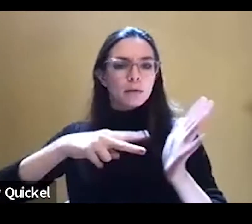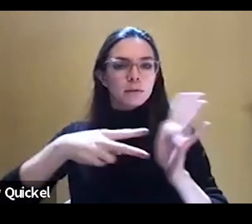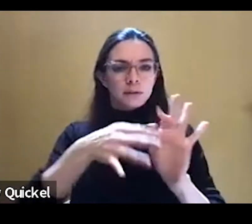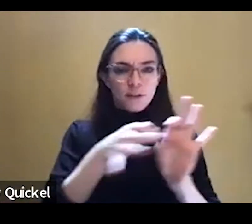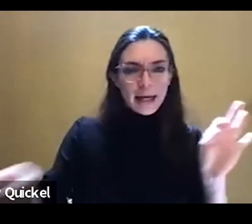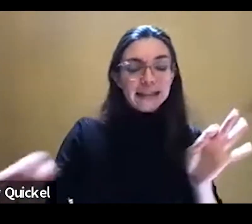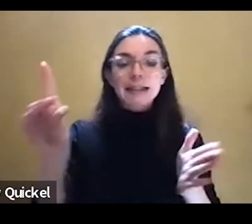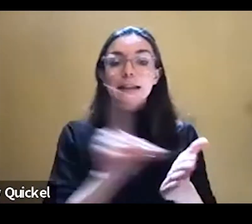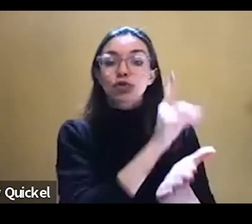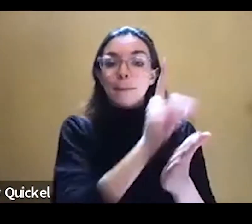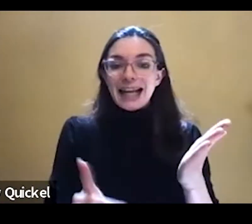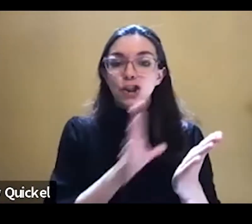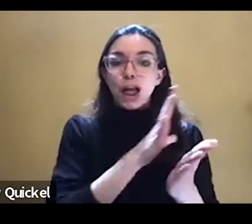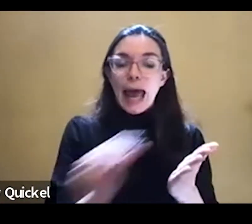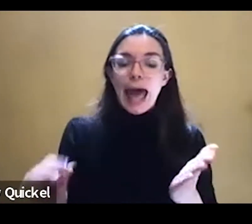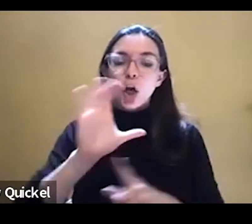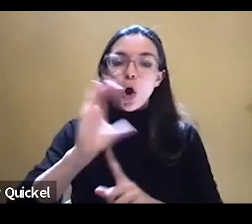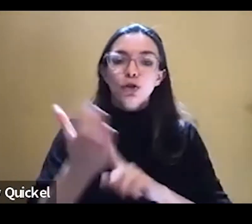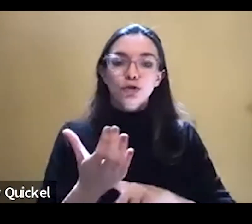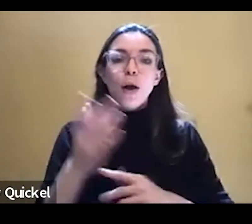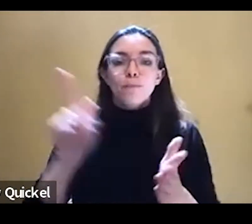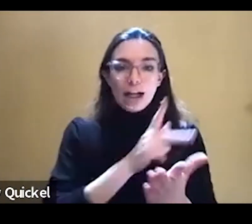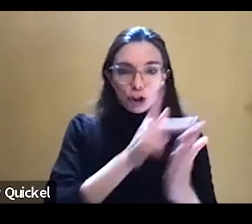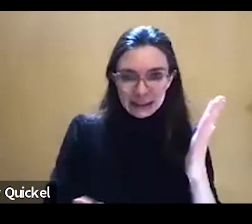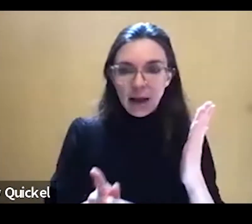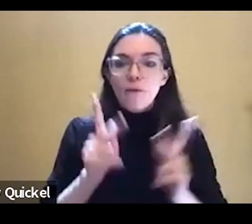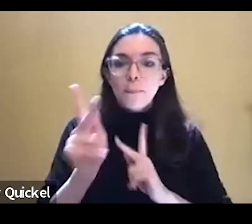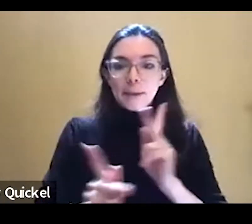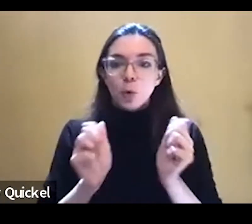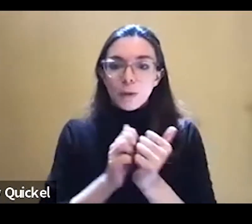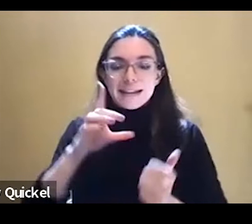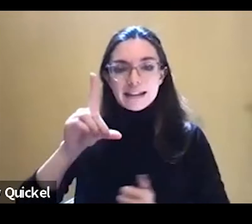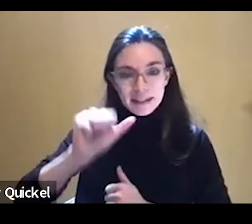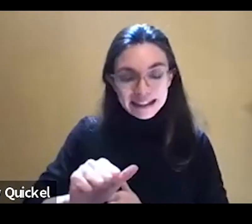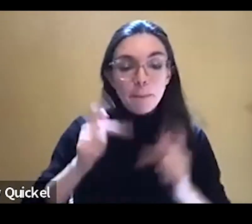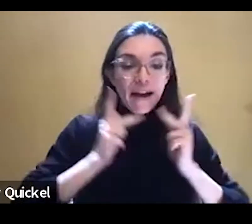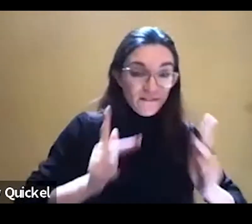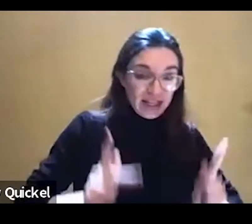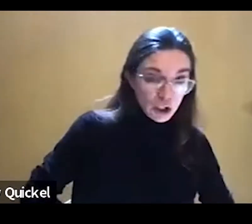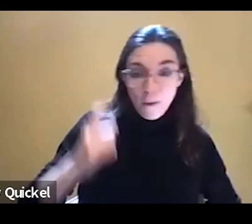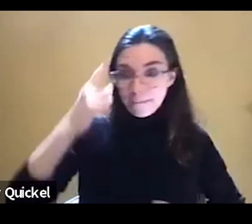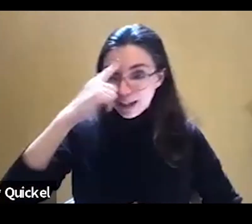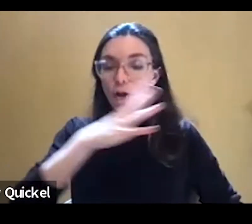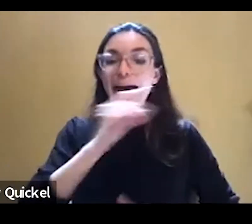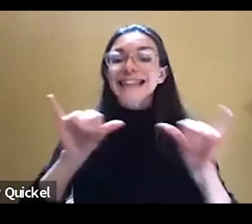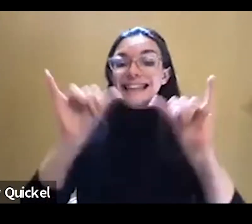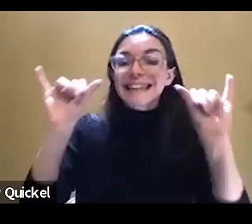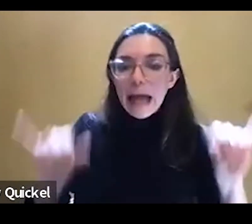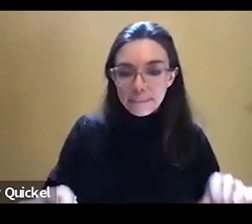and cultural prejudice against people with disabilities by physical, mental, and systemic means. Inherent in the concept of